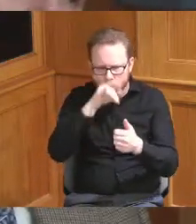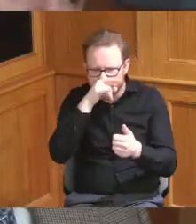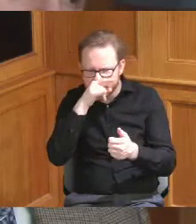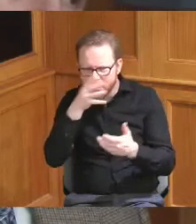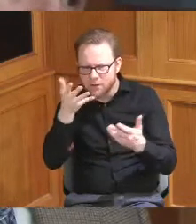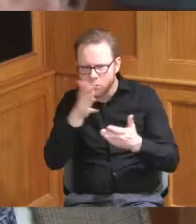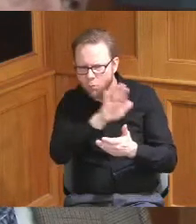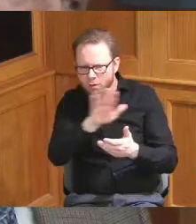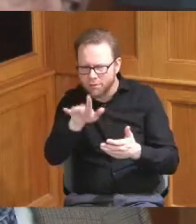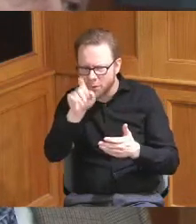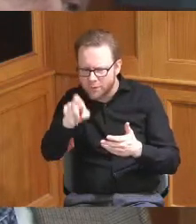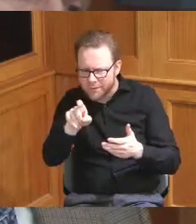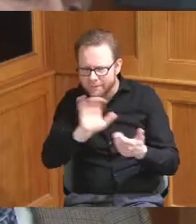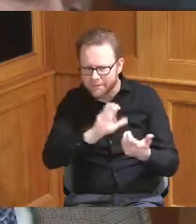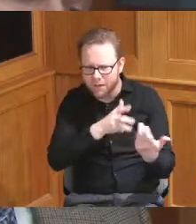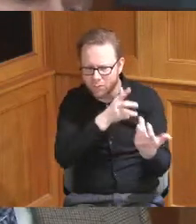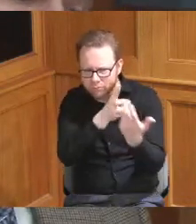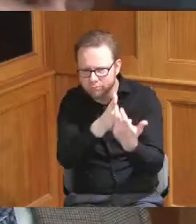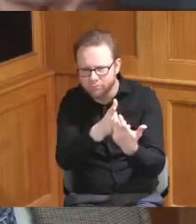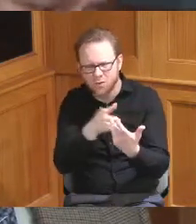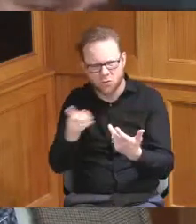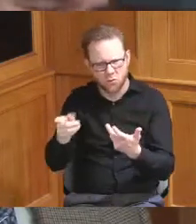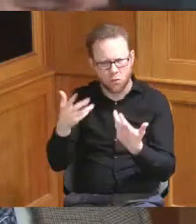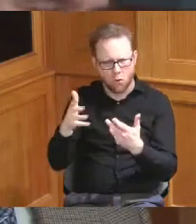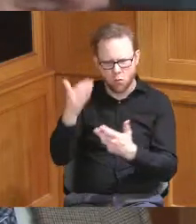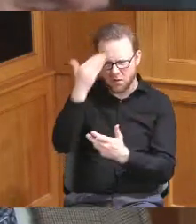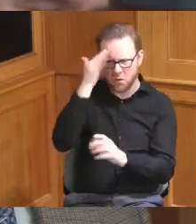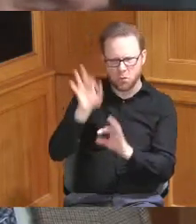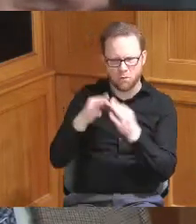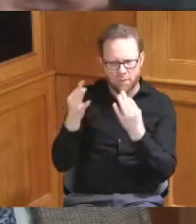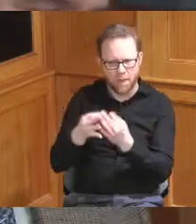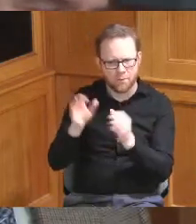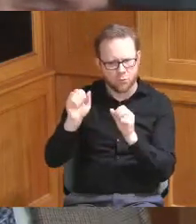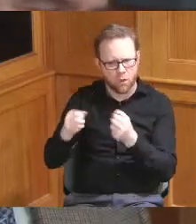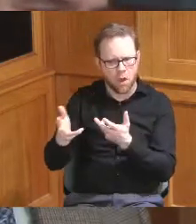are and and interact with those families to make sure that they're being served by this program so